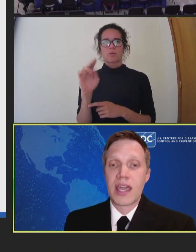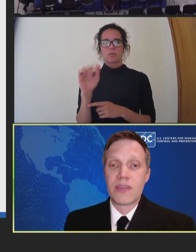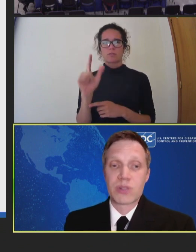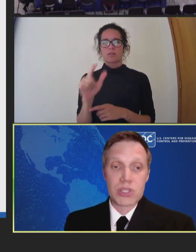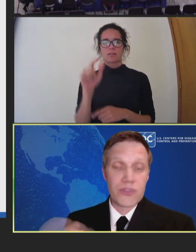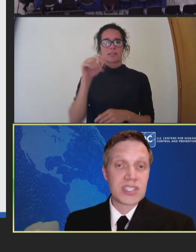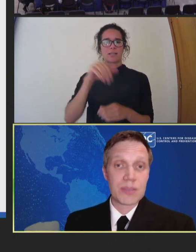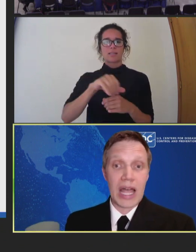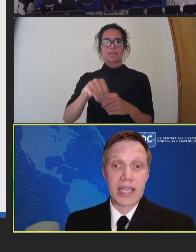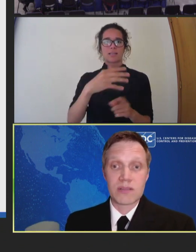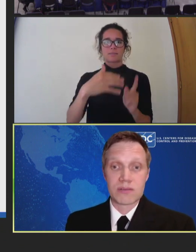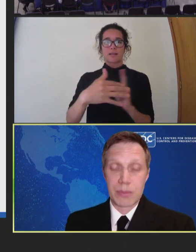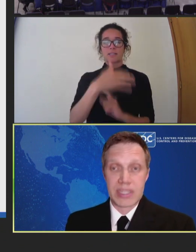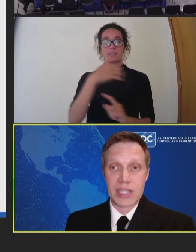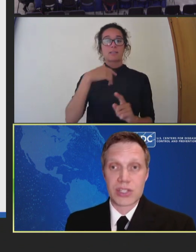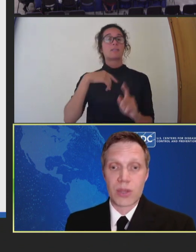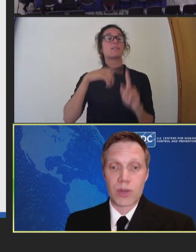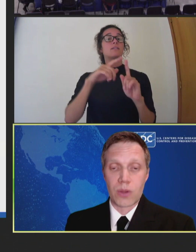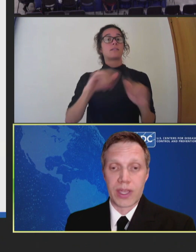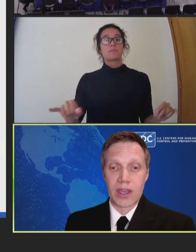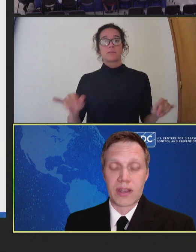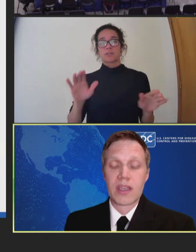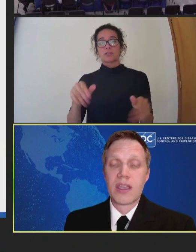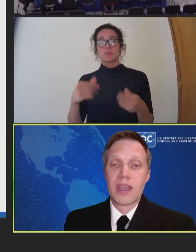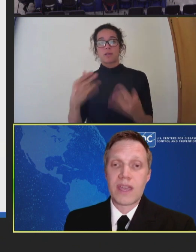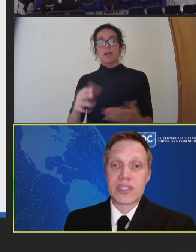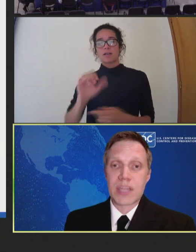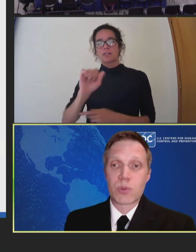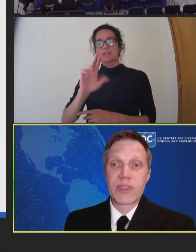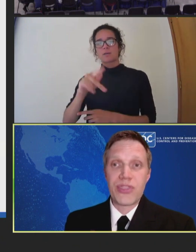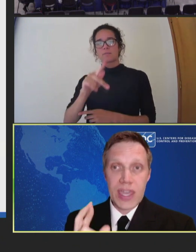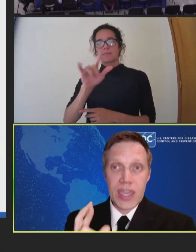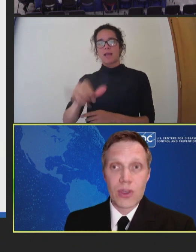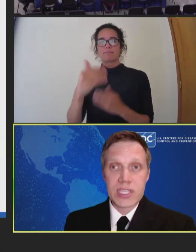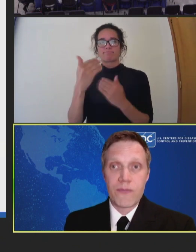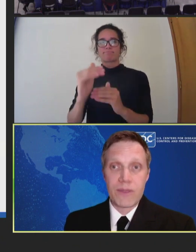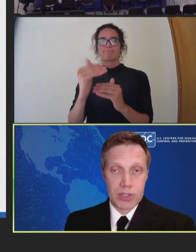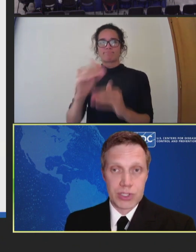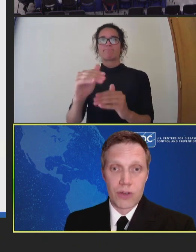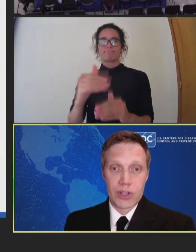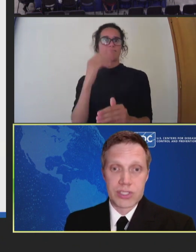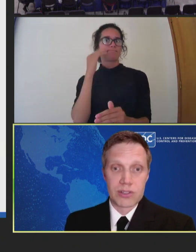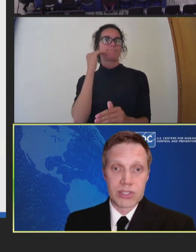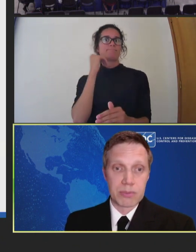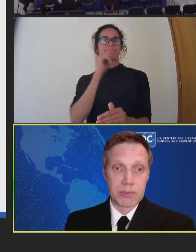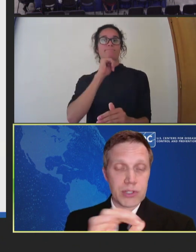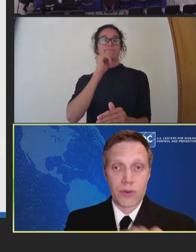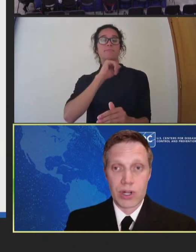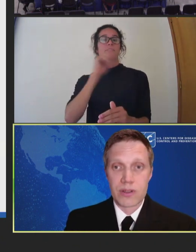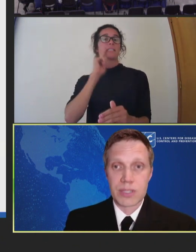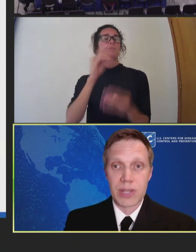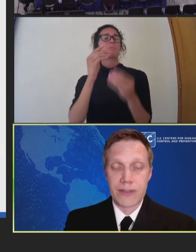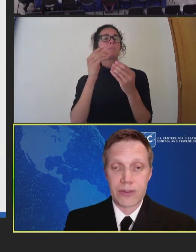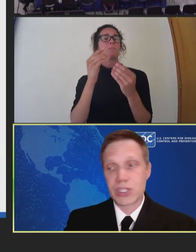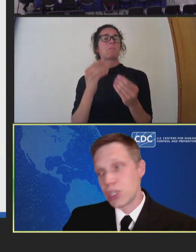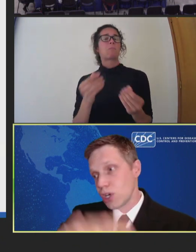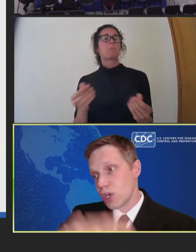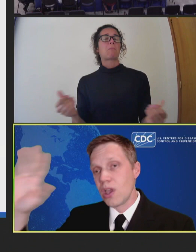And there were also the supply limitations that were going on at the time. So, we think that those have been resolved. There's still some leftover supply from this year,